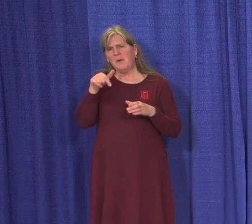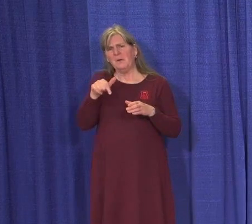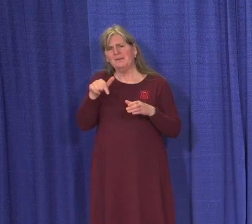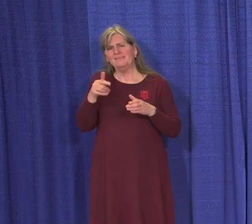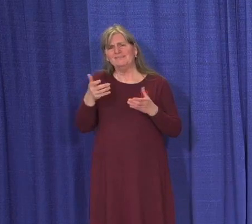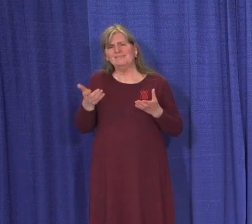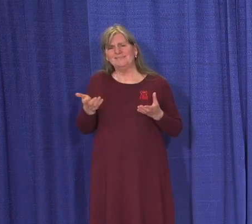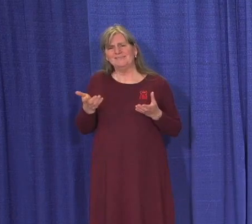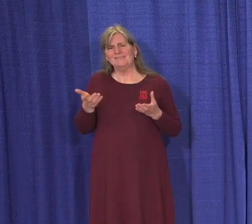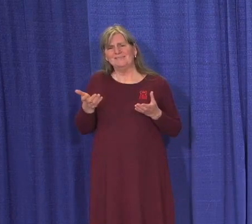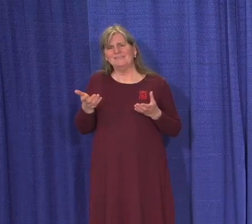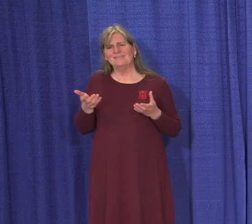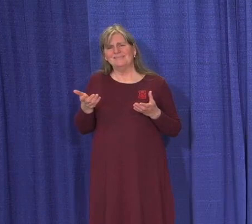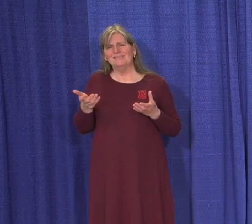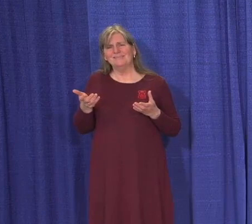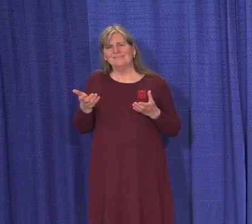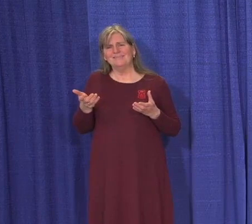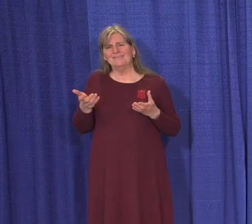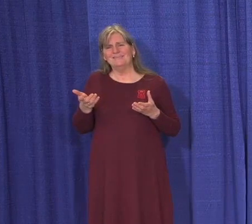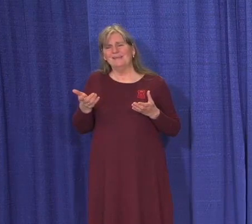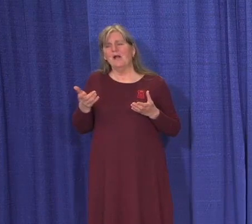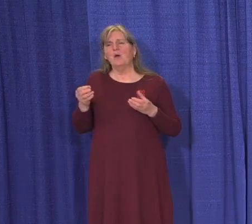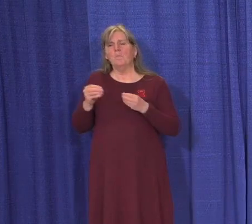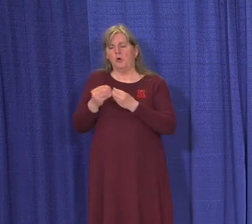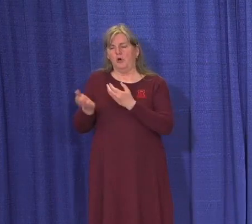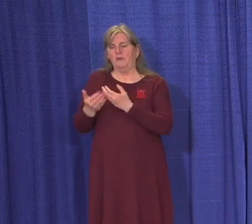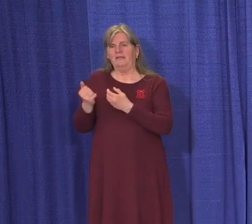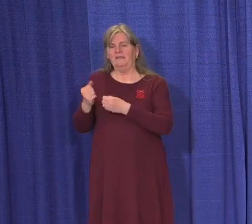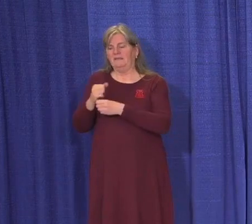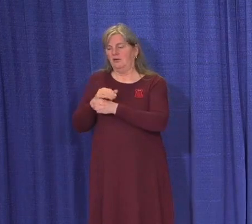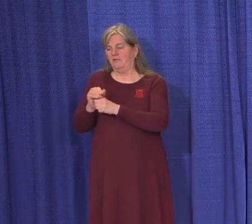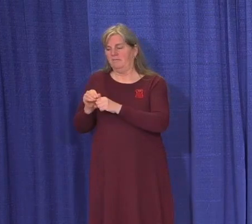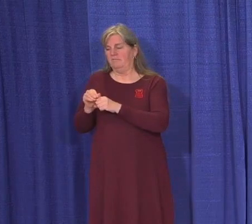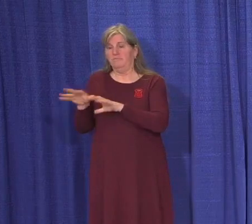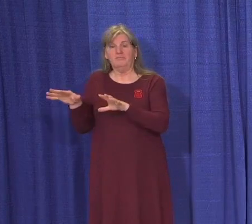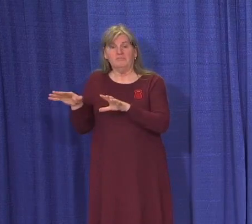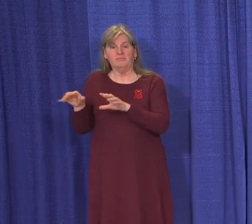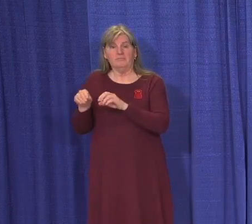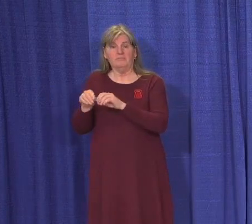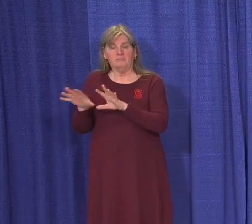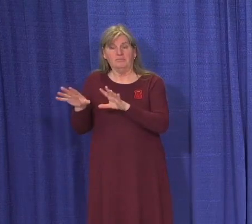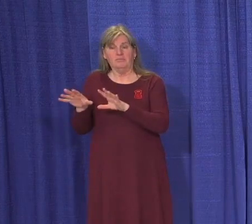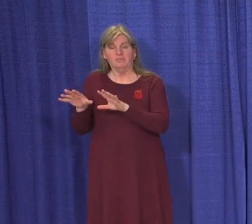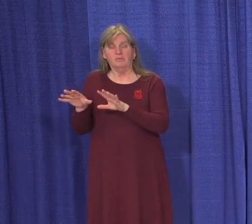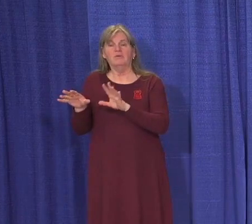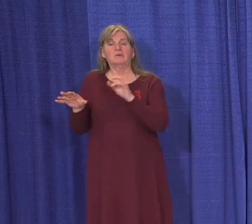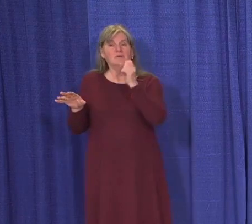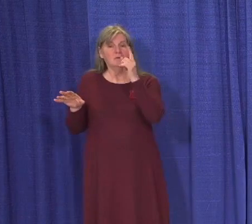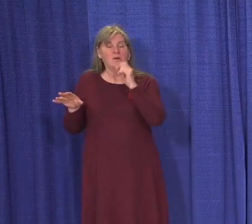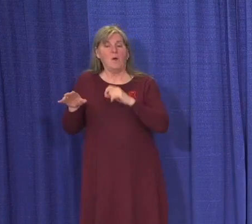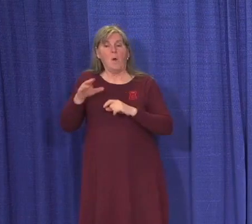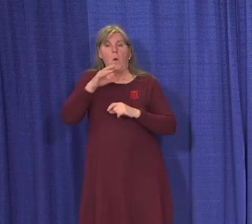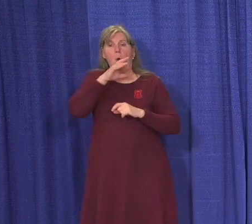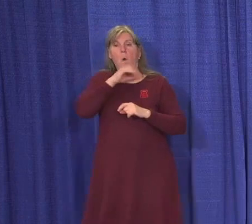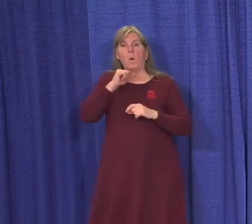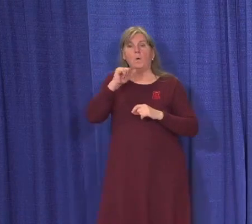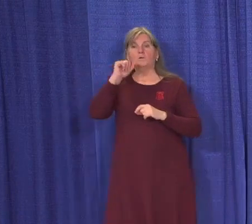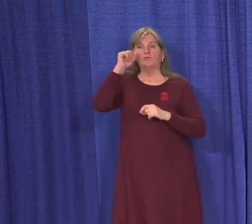that are primarily led buy newer restraints of COVID and who were